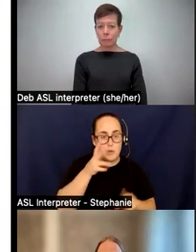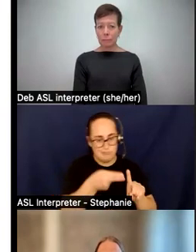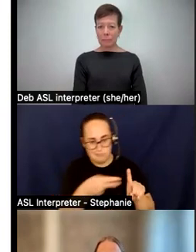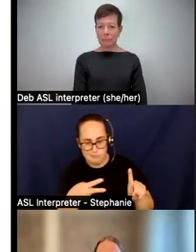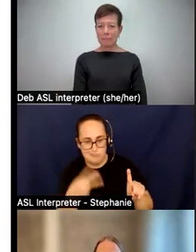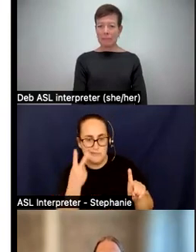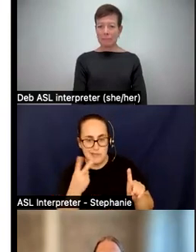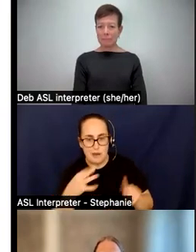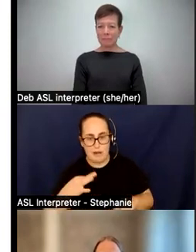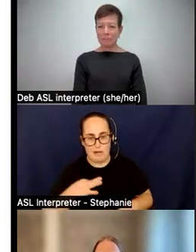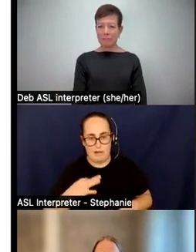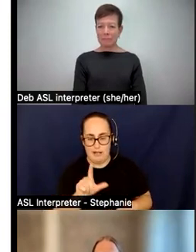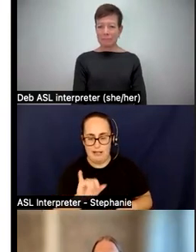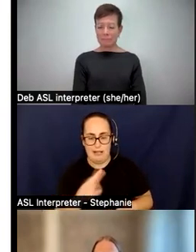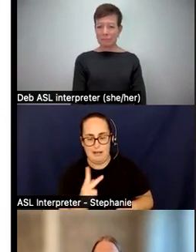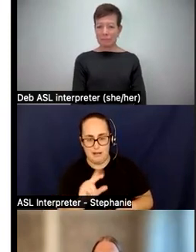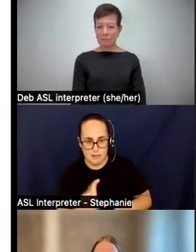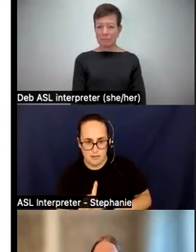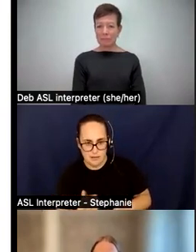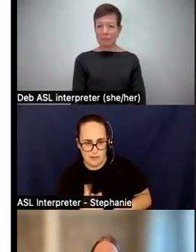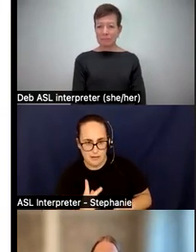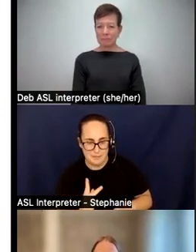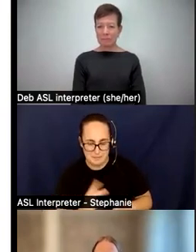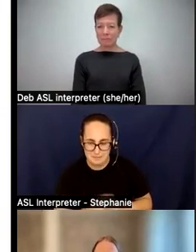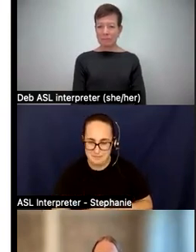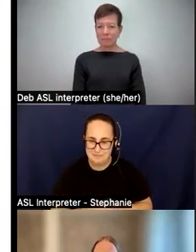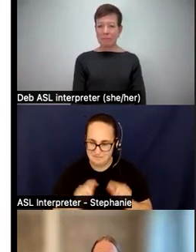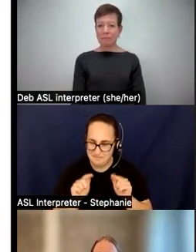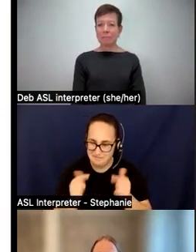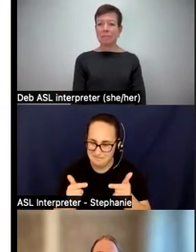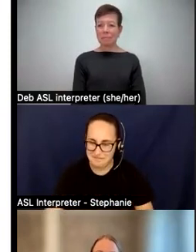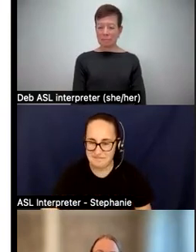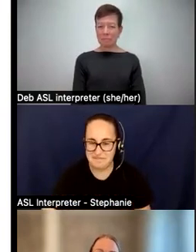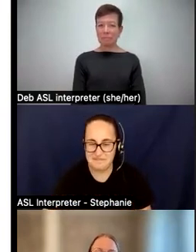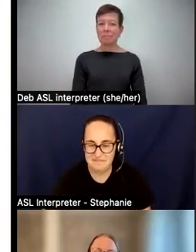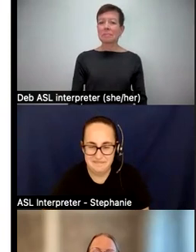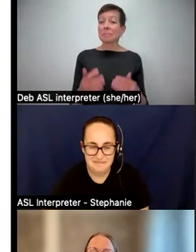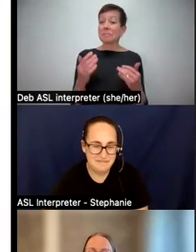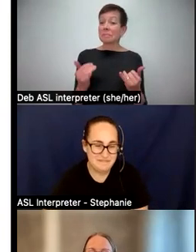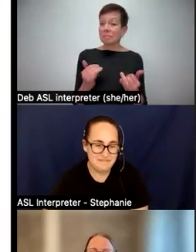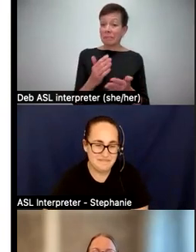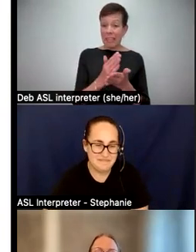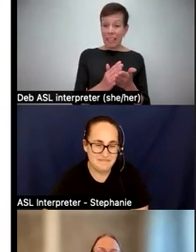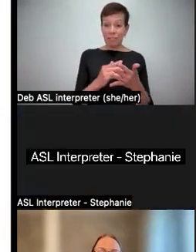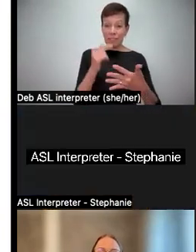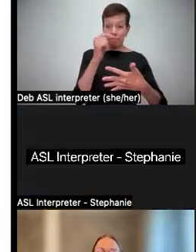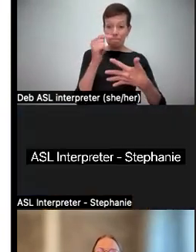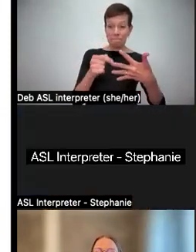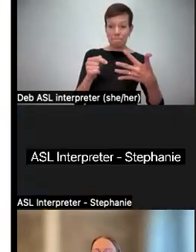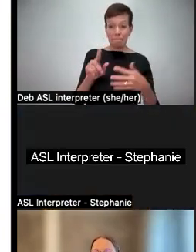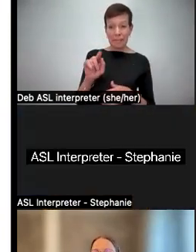Okay. And now a couple of tips. So the goal of an application is to paint a complete narrative of